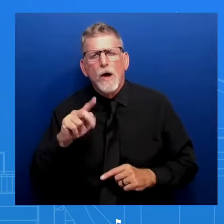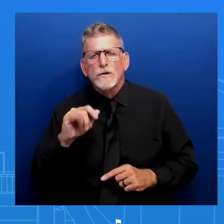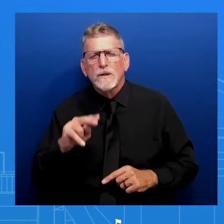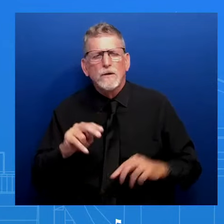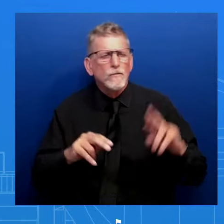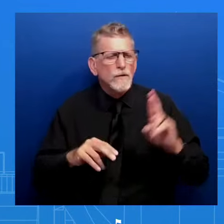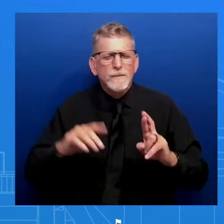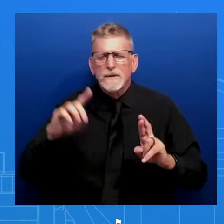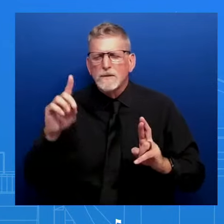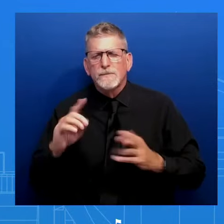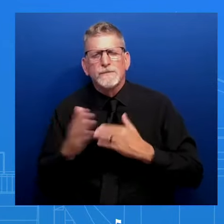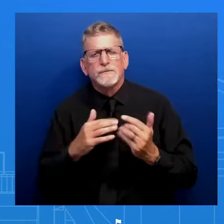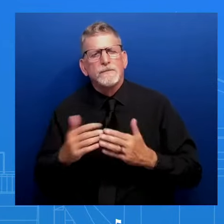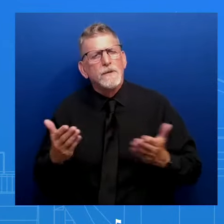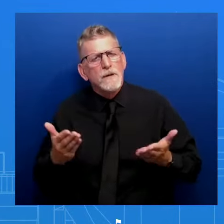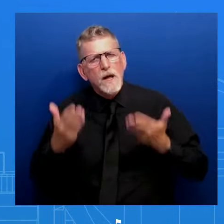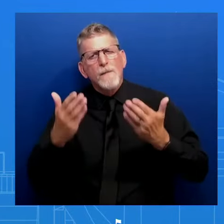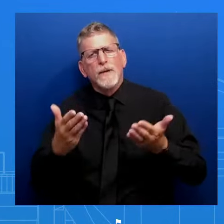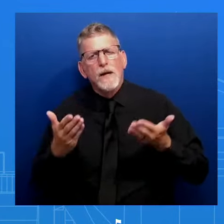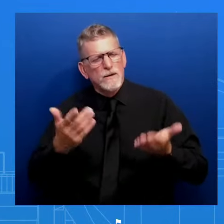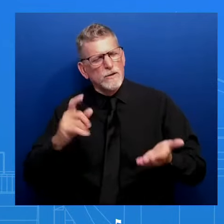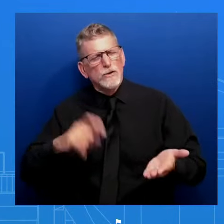Senator Tuberville, is treating this as a political stunt.